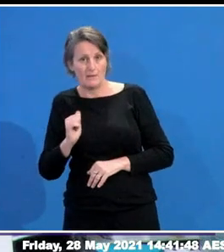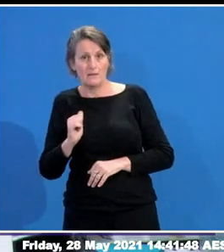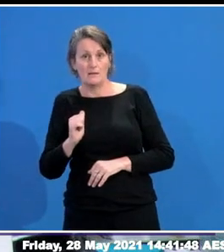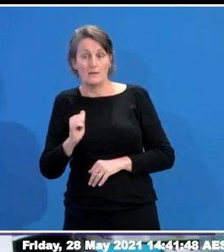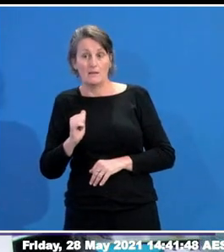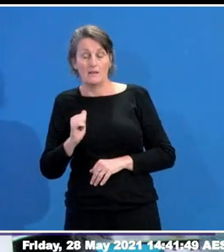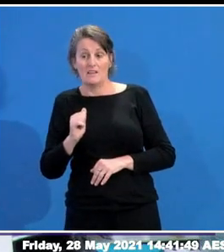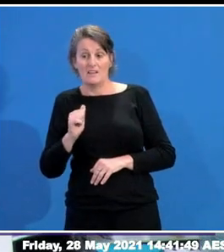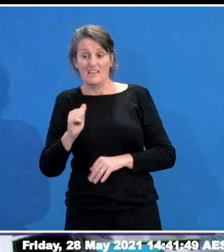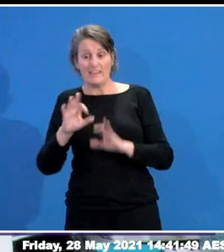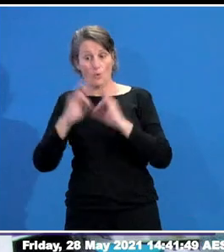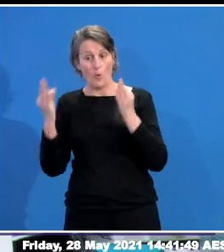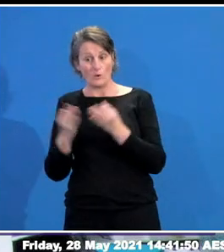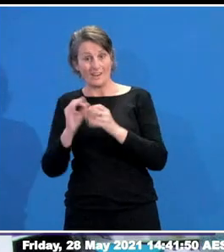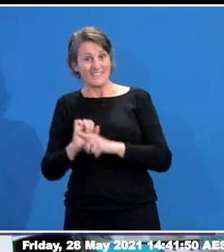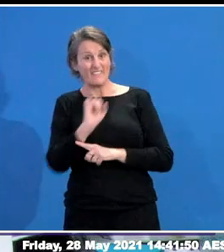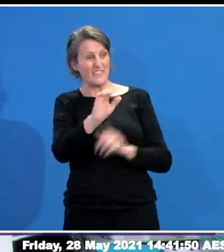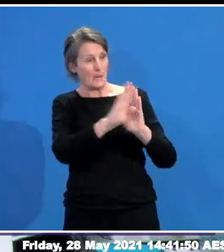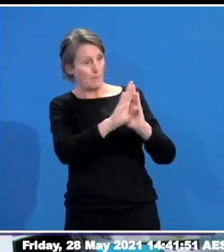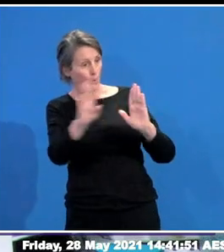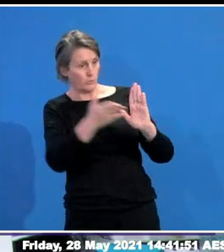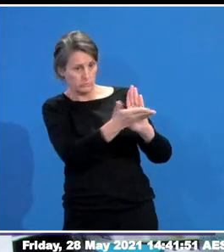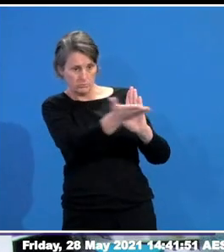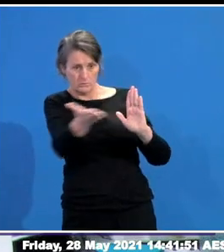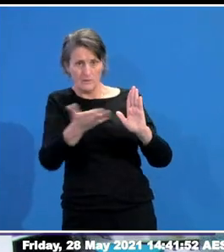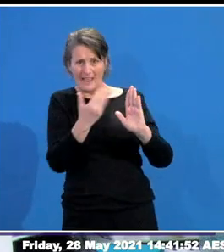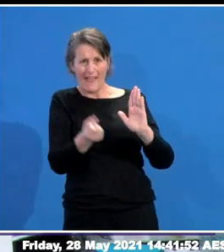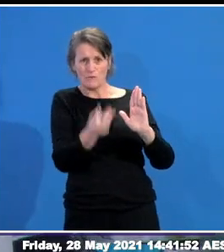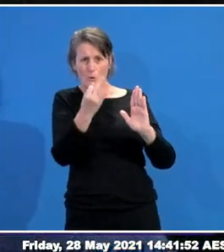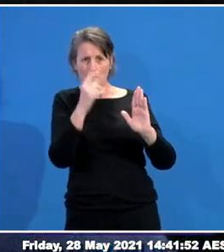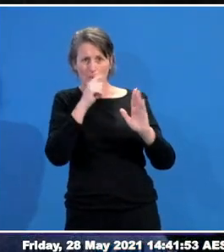disability and a senior management with people with no disability?